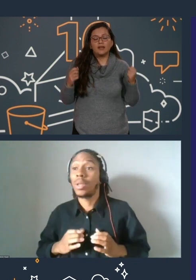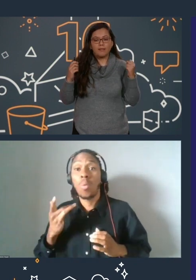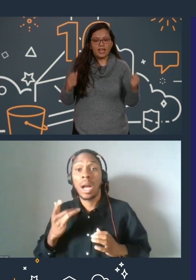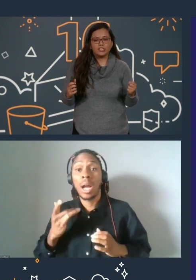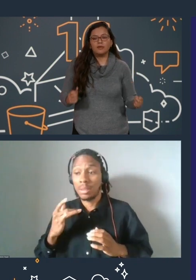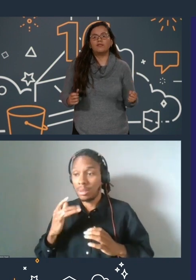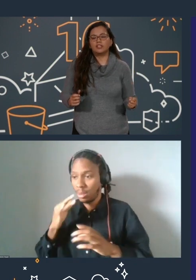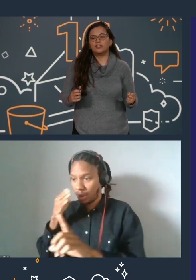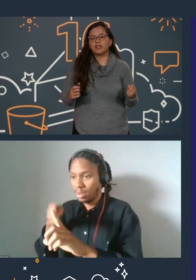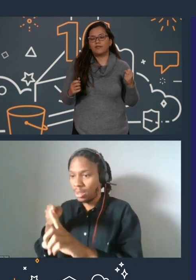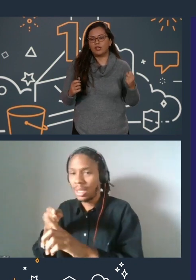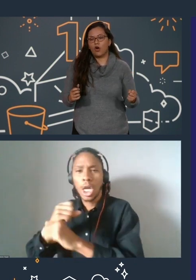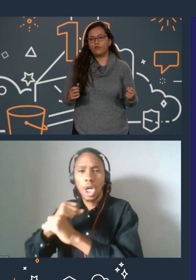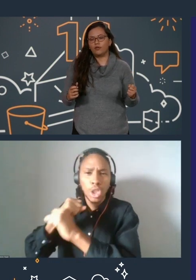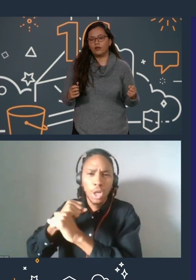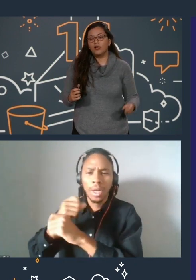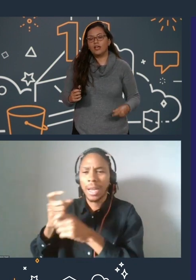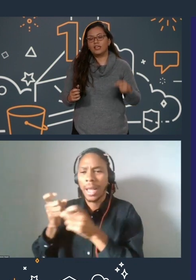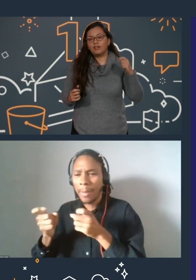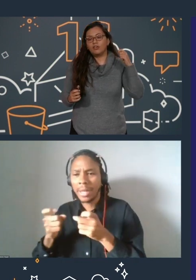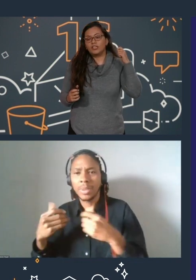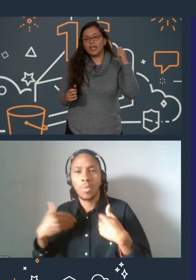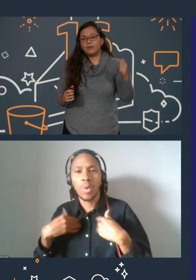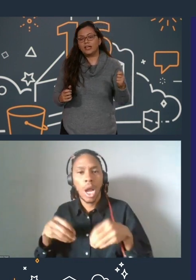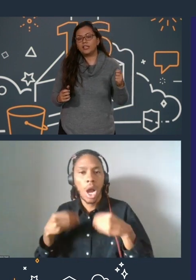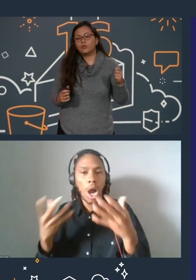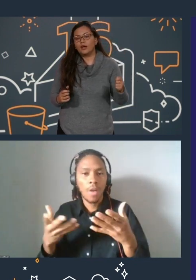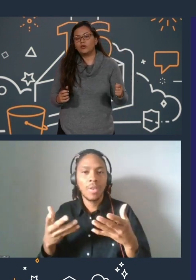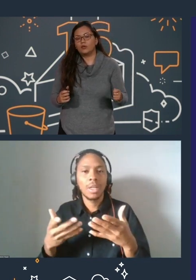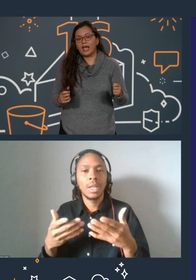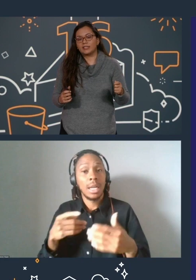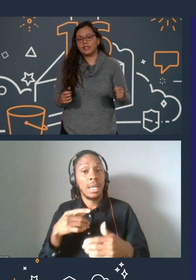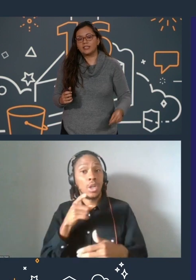and management features that we offer, giving you the ability to control access